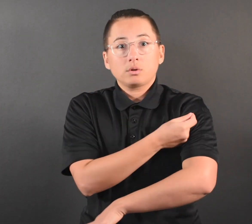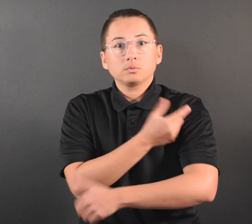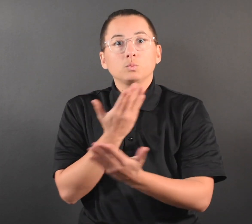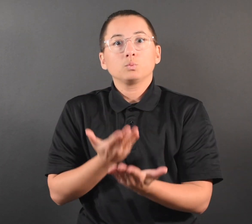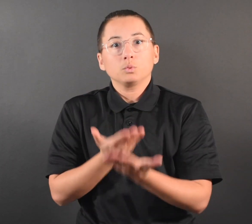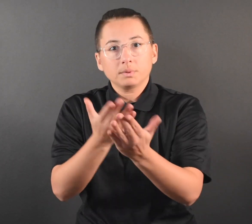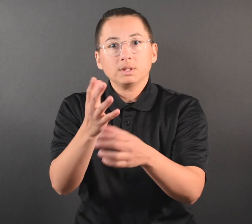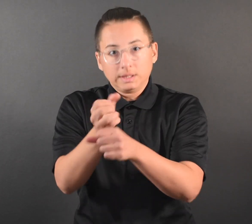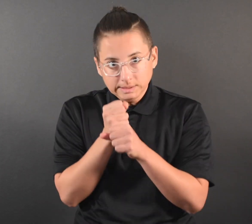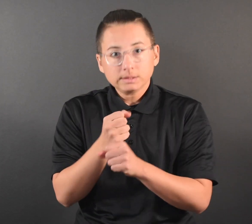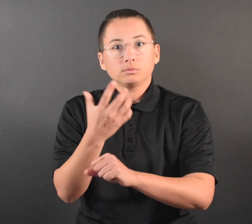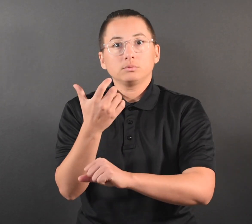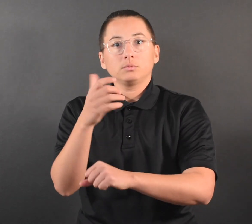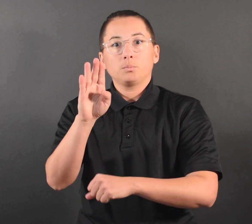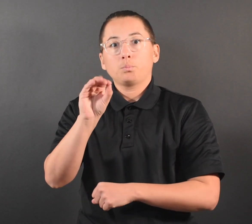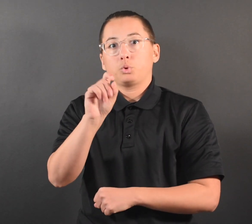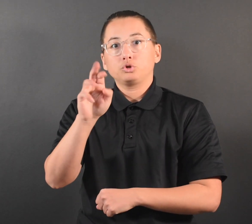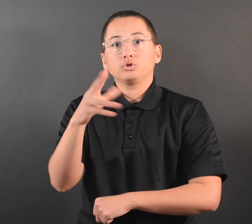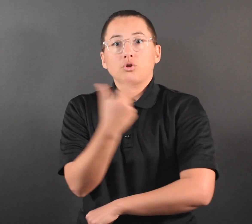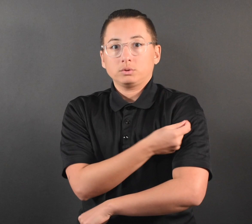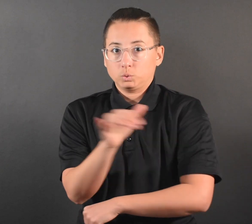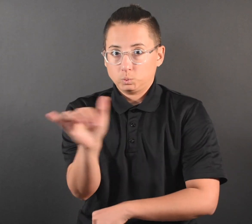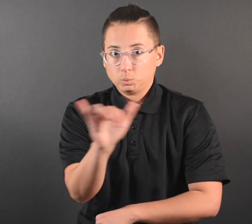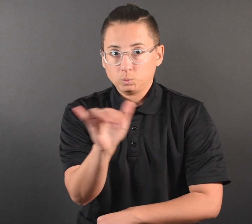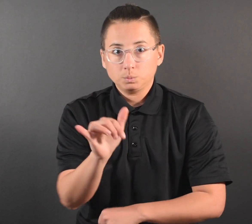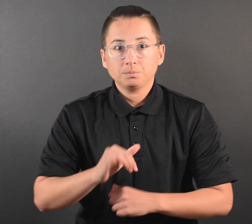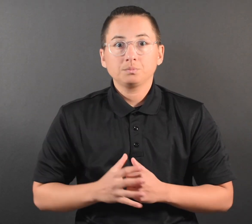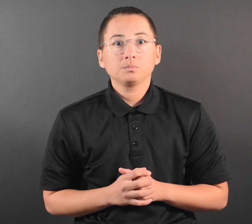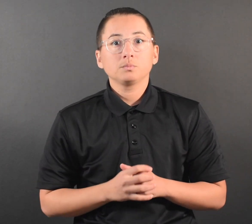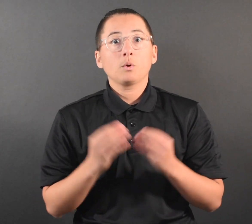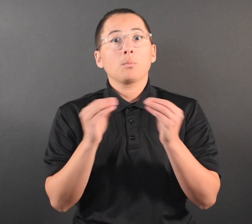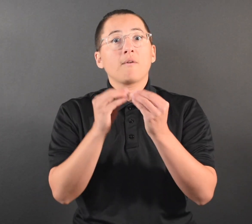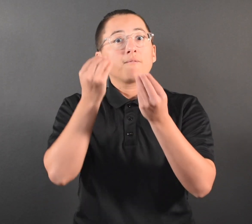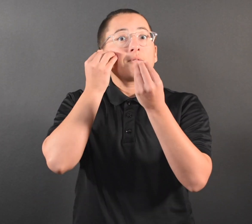People who get an additional primary dose are recommended to get booster shots as well.